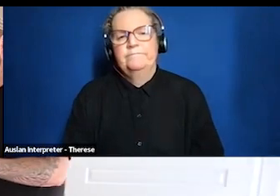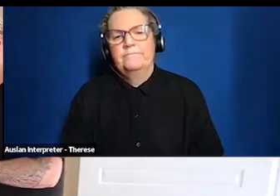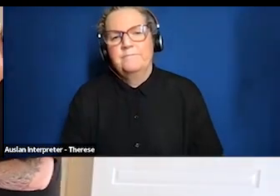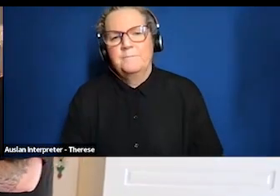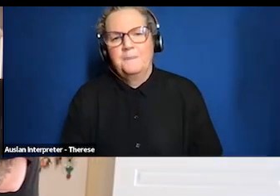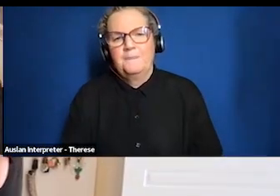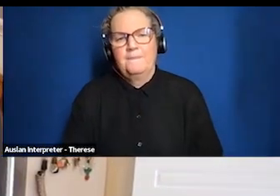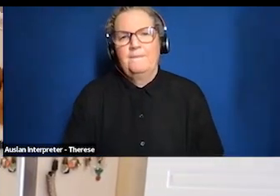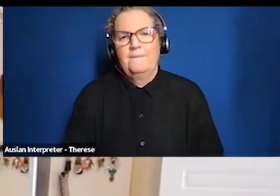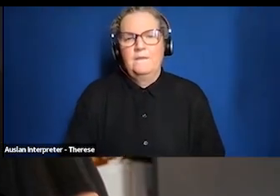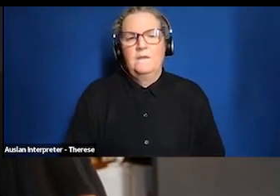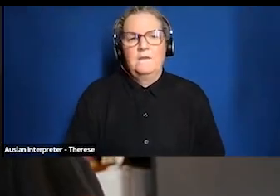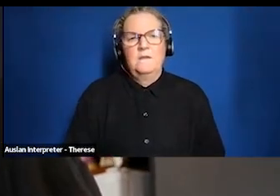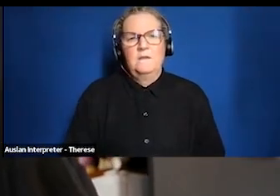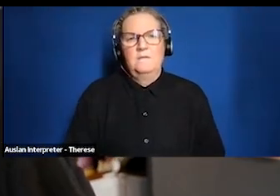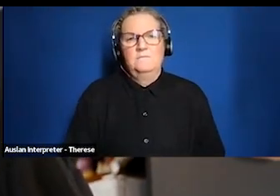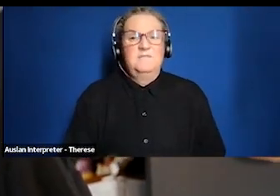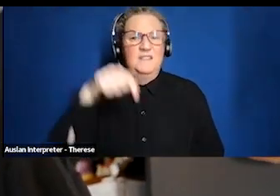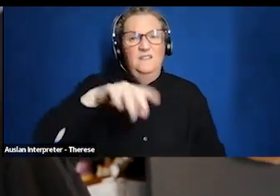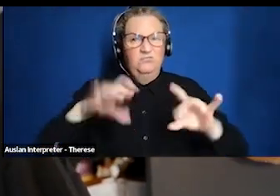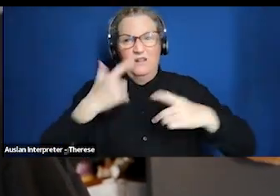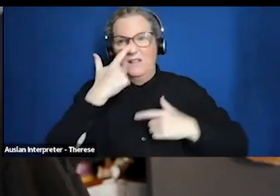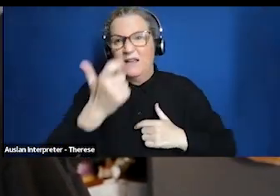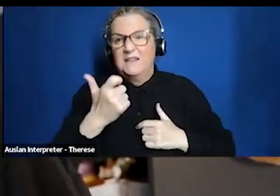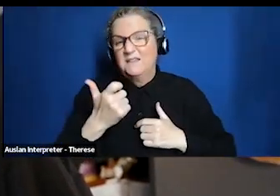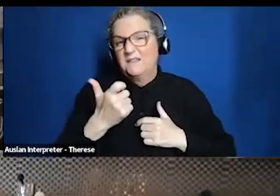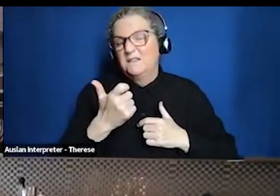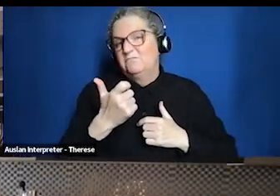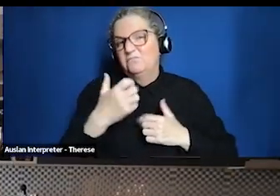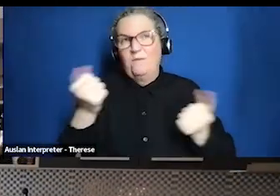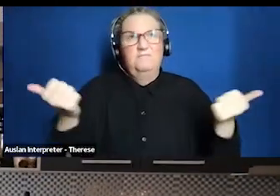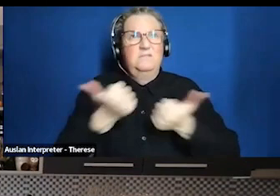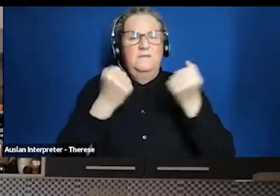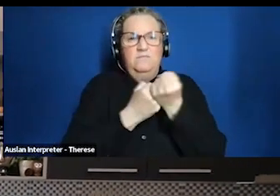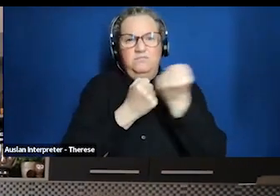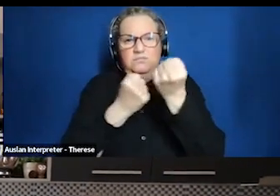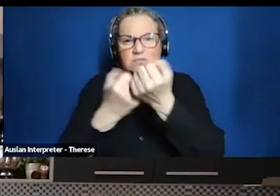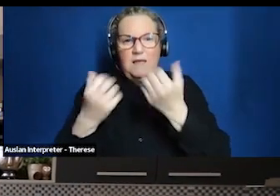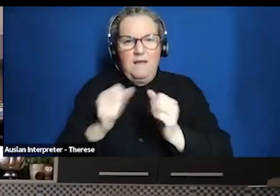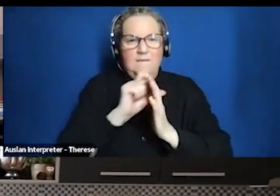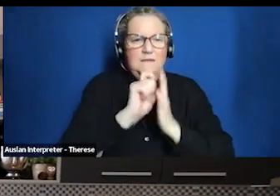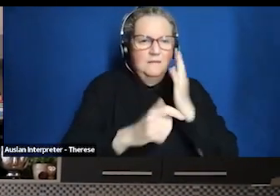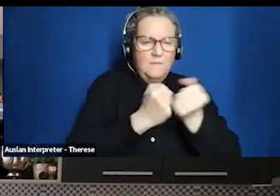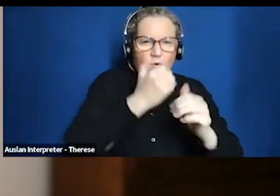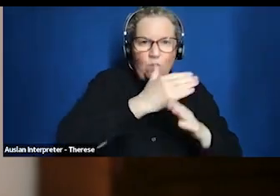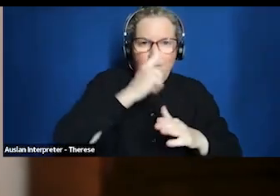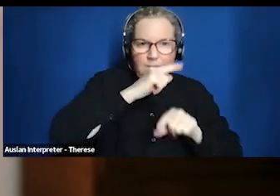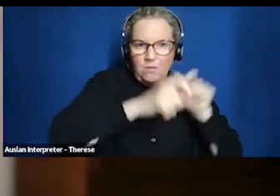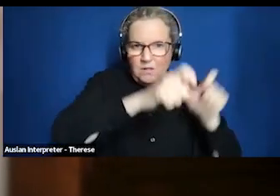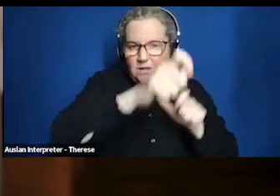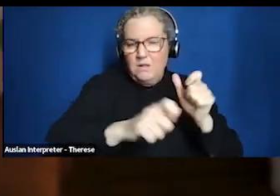We're pretty lucky in Australia with all of the supports that we've got disability support workers, occupational therapists